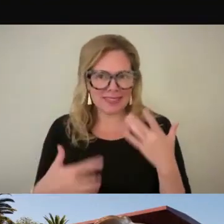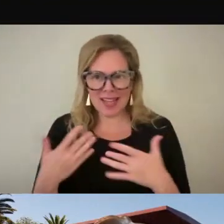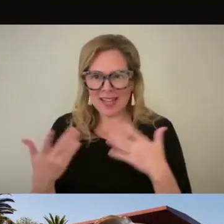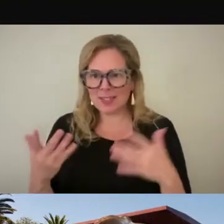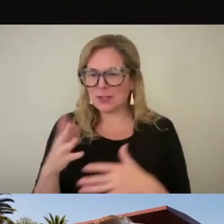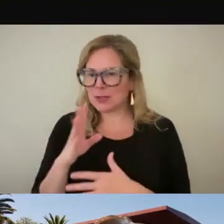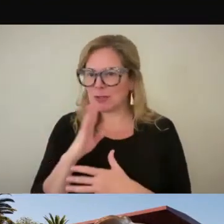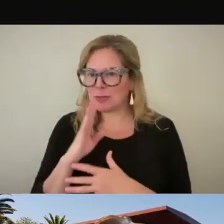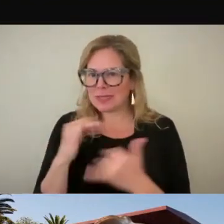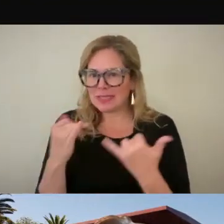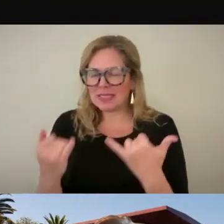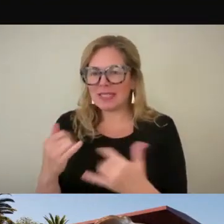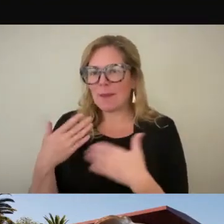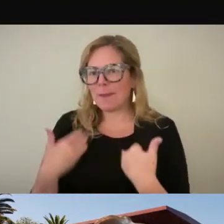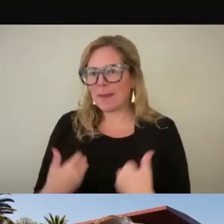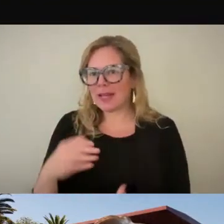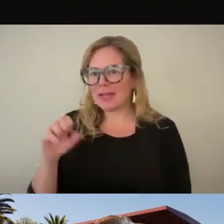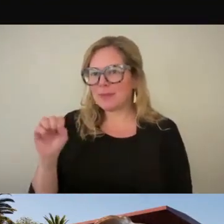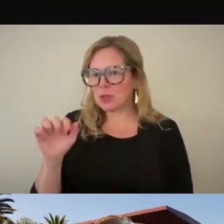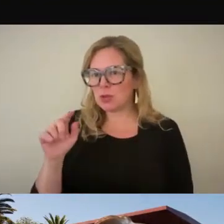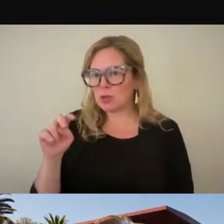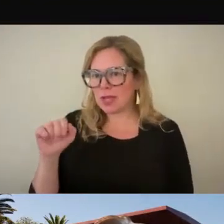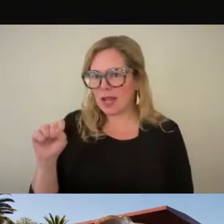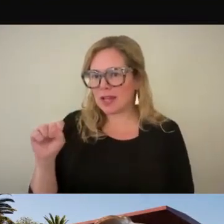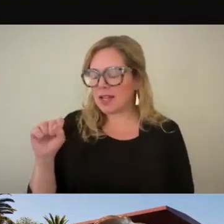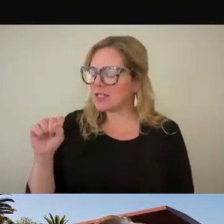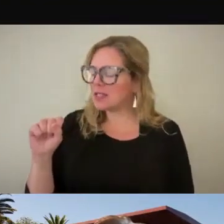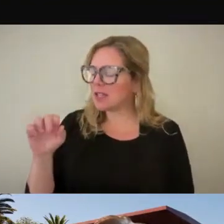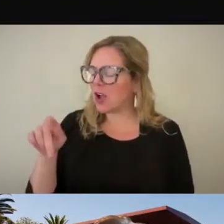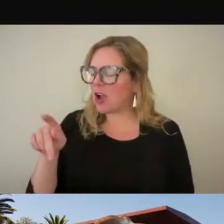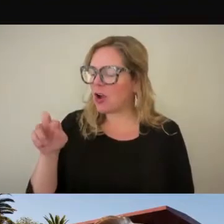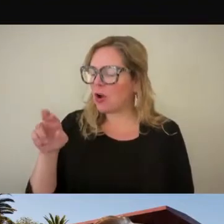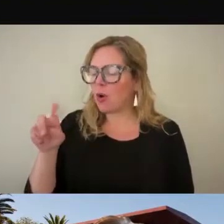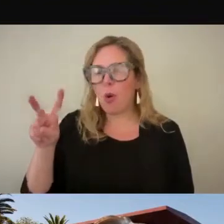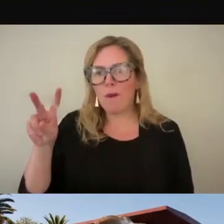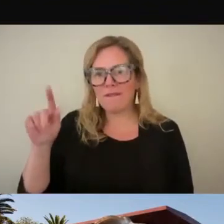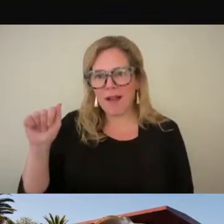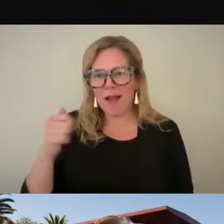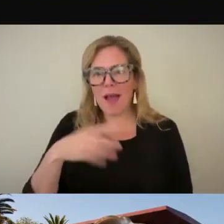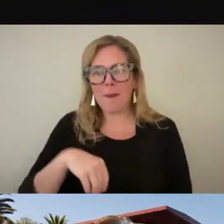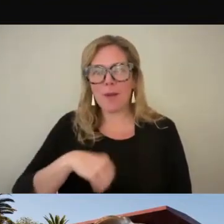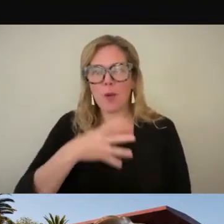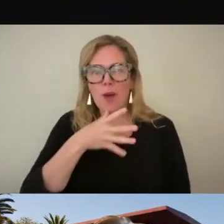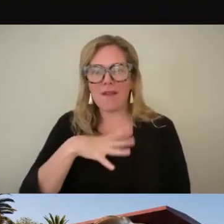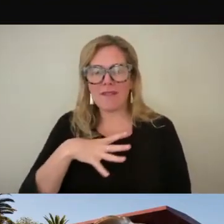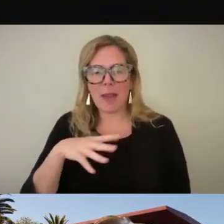is Zuzana Skvarkova, and I'm a white female in her mid 20s with long length brown hair,